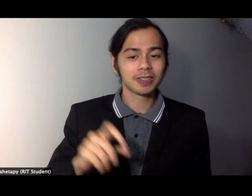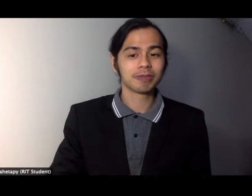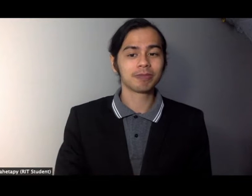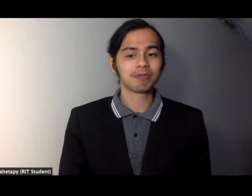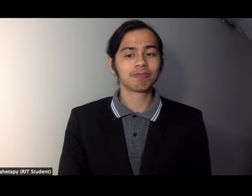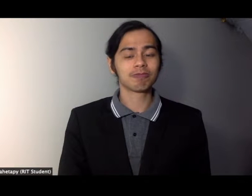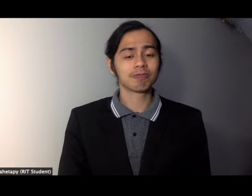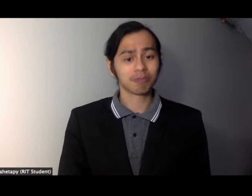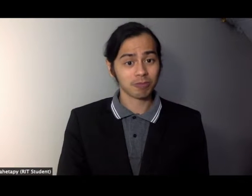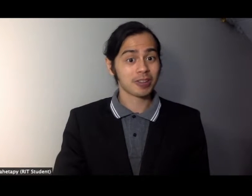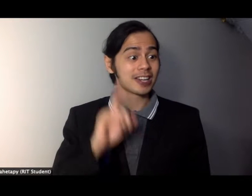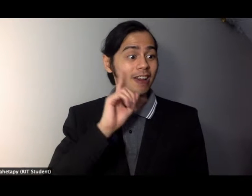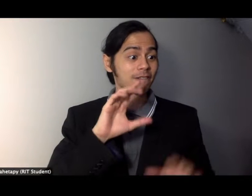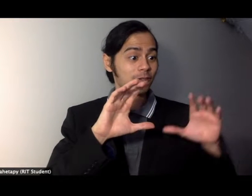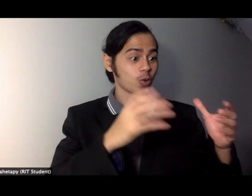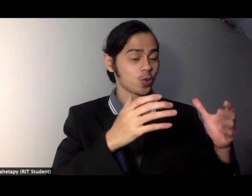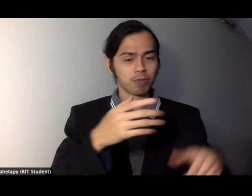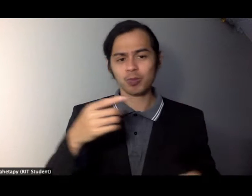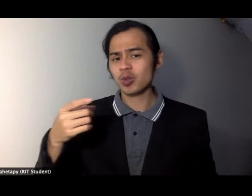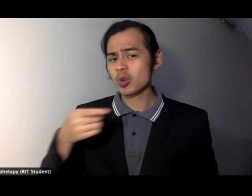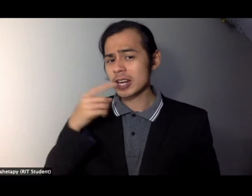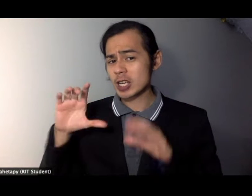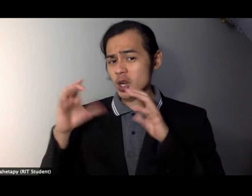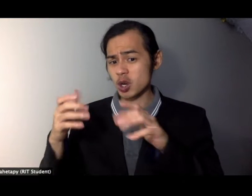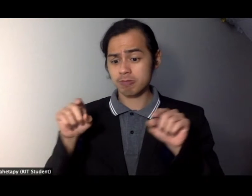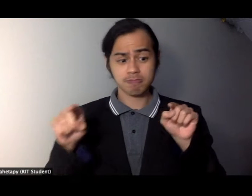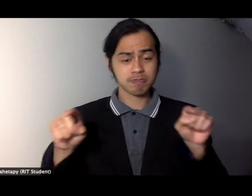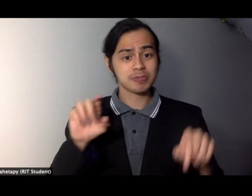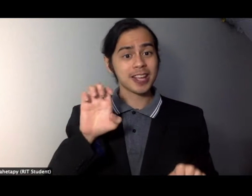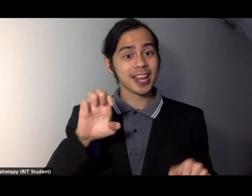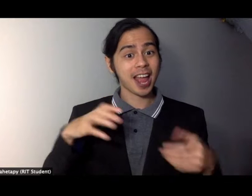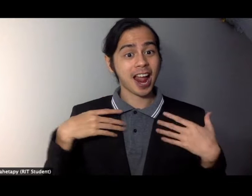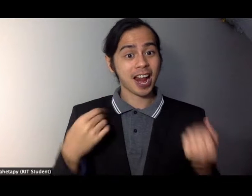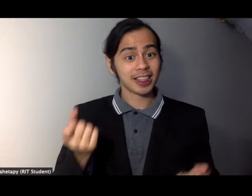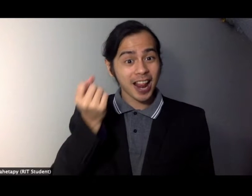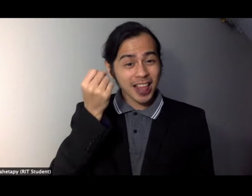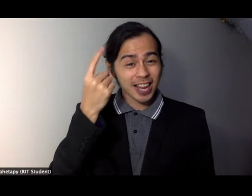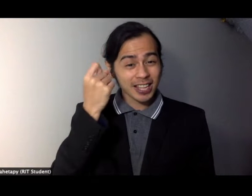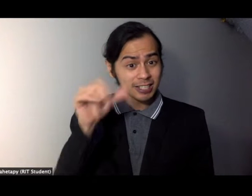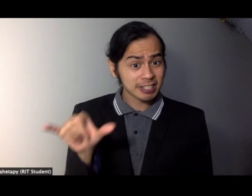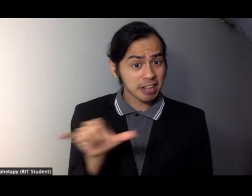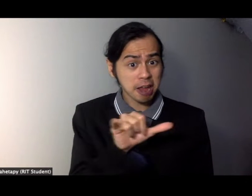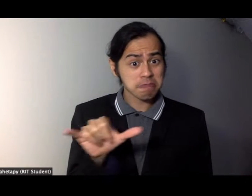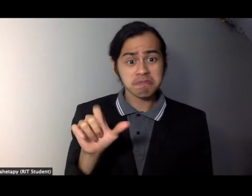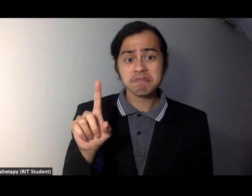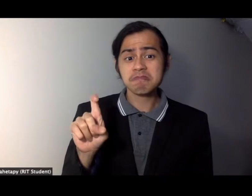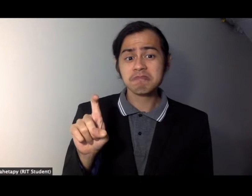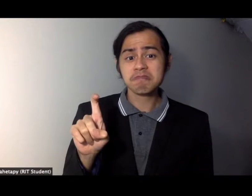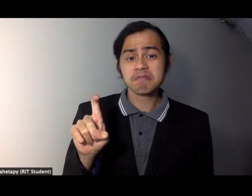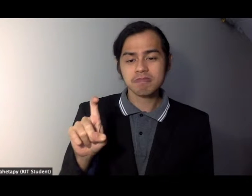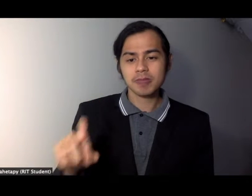Thirdly, do deaf individuals have similar eHealth literacy skills as hearing individuals?